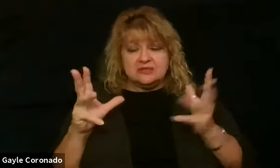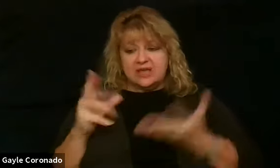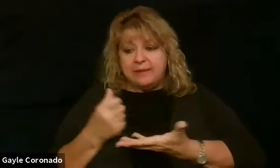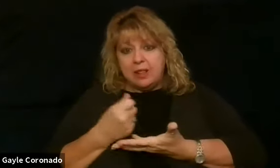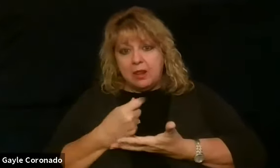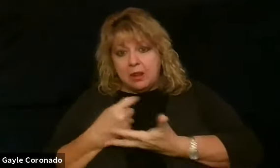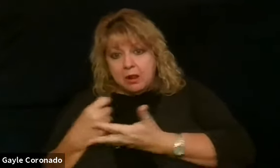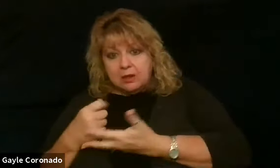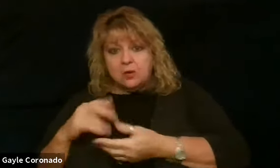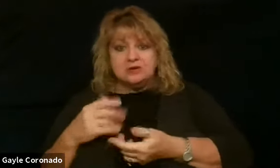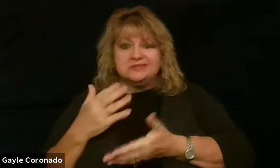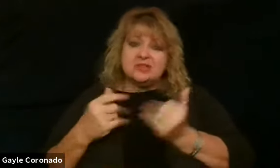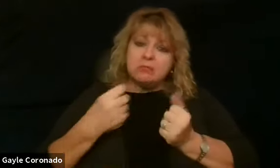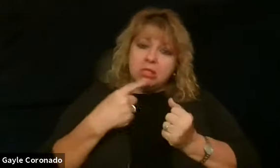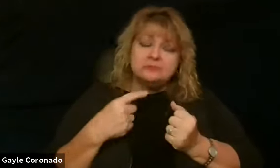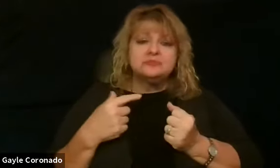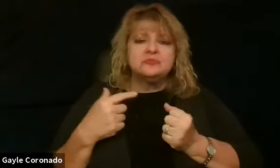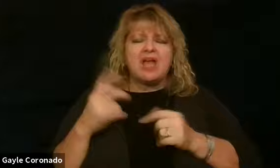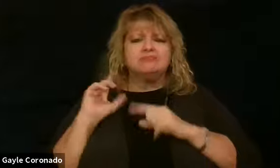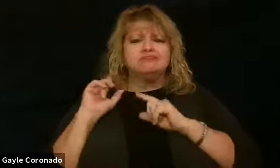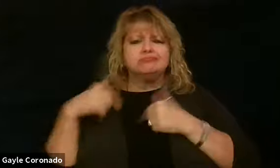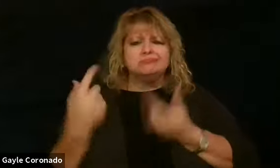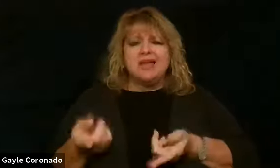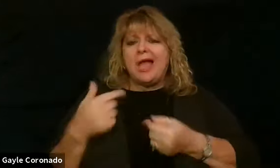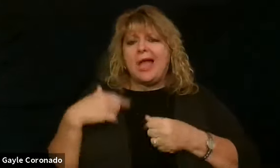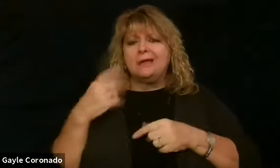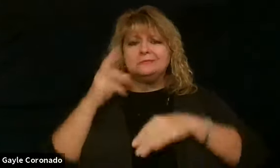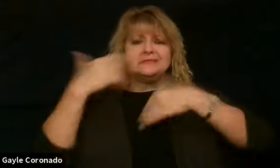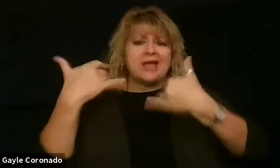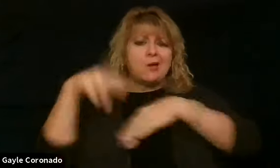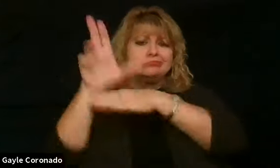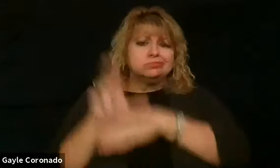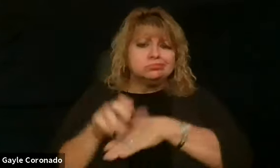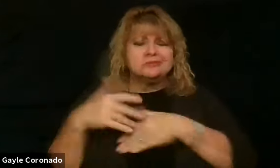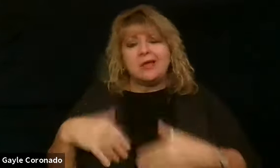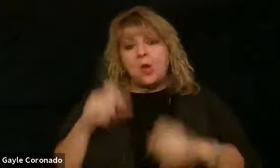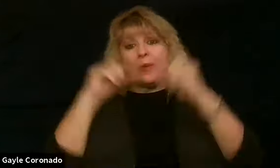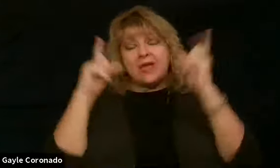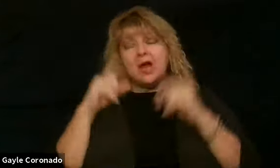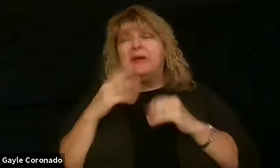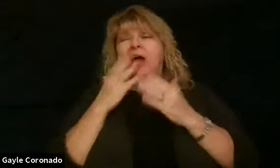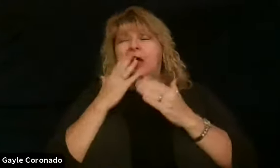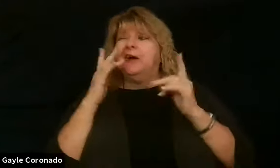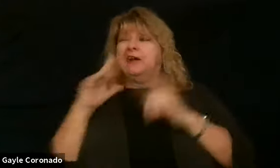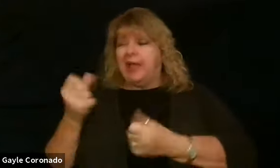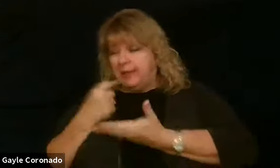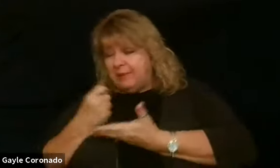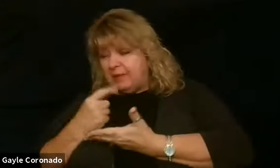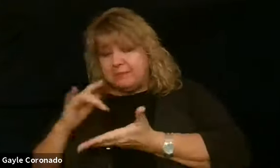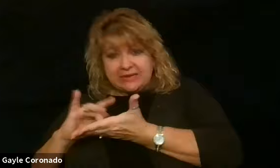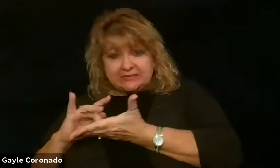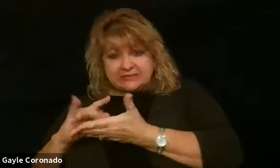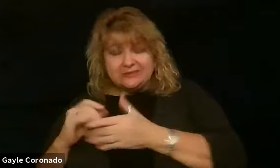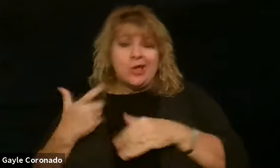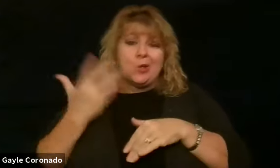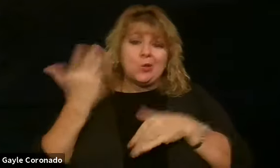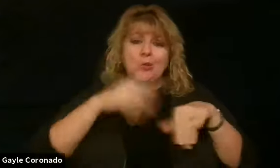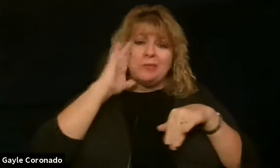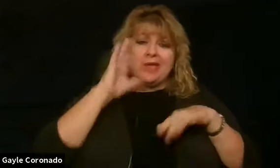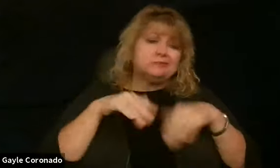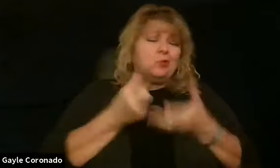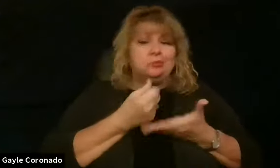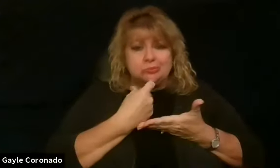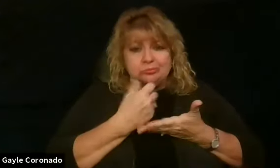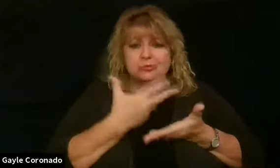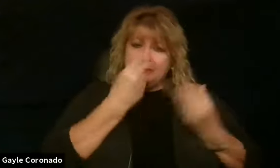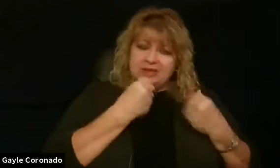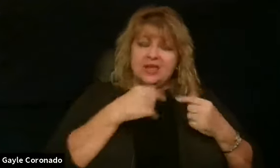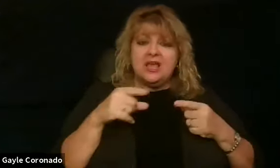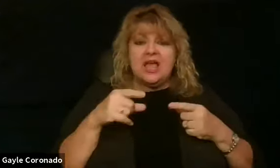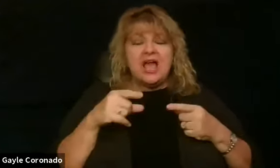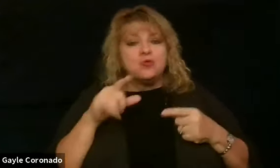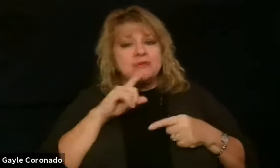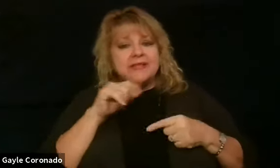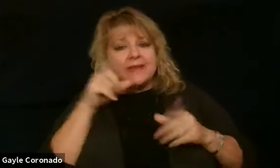I become used to it I'm used to waking you up and taking my meds and going to bed and taking my meds, it becomes a routine eventually, so it doesn't stand out to me until Isaac said that I was like oh wow, yes he is absolutely right.